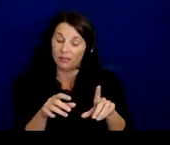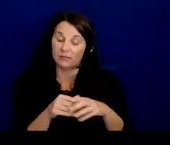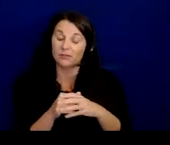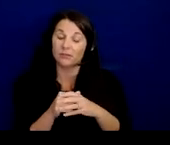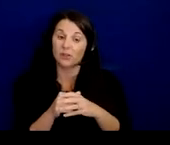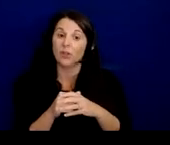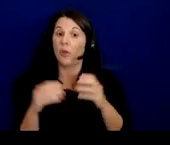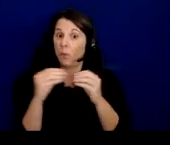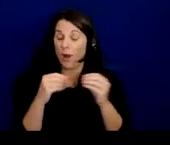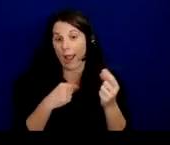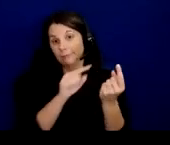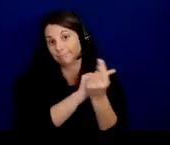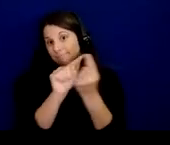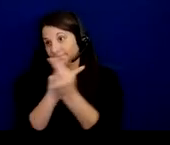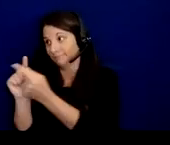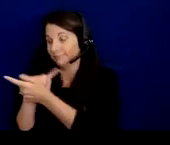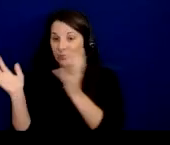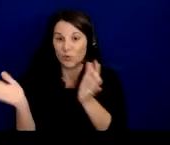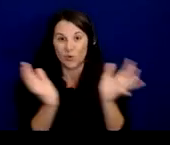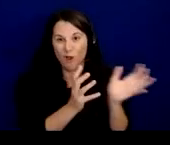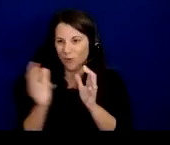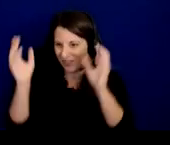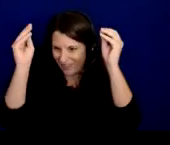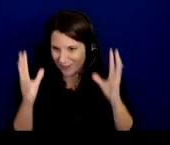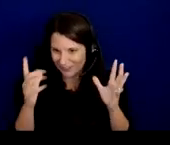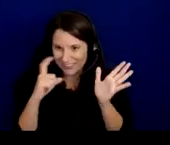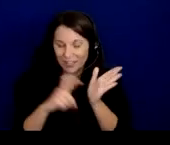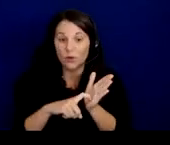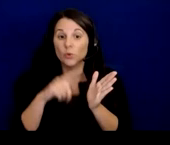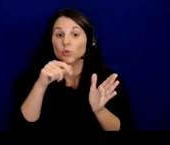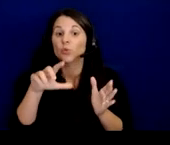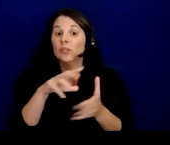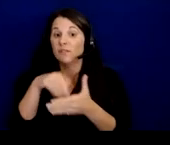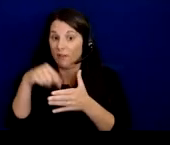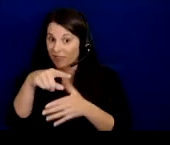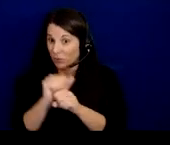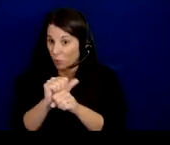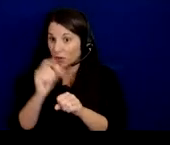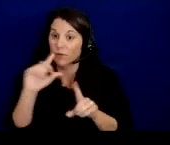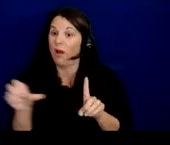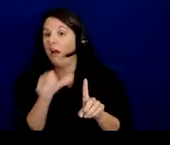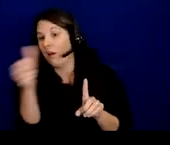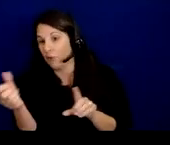the more people who are involved in this work on other campuses. What they tell me is that, you know, one of the major reasons why